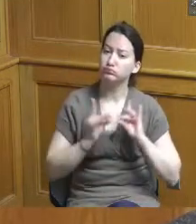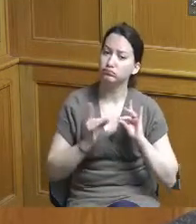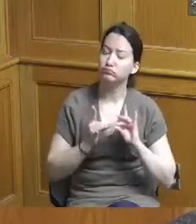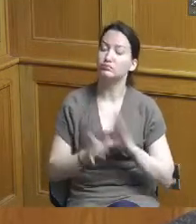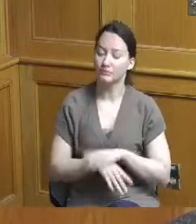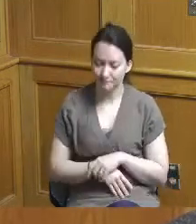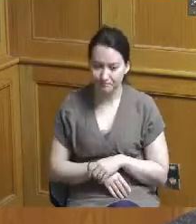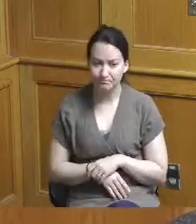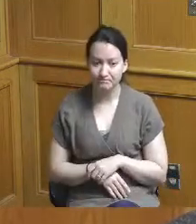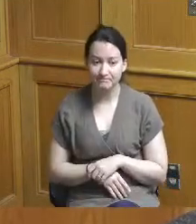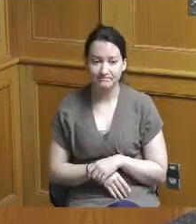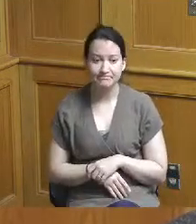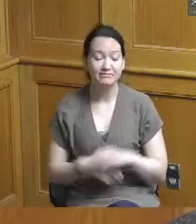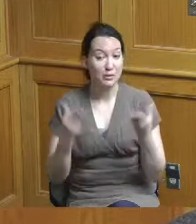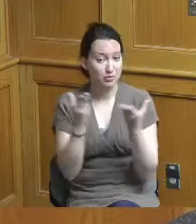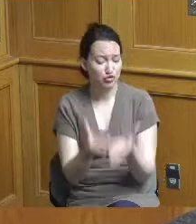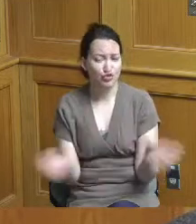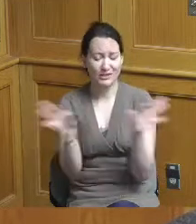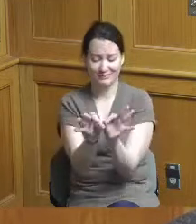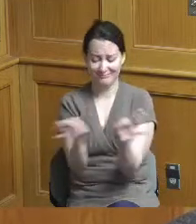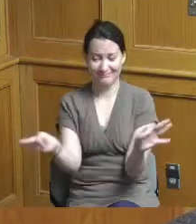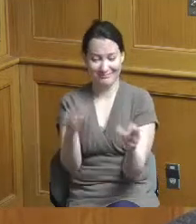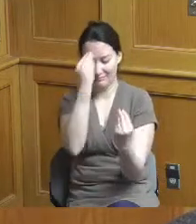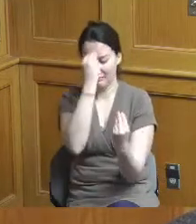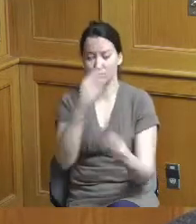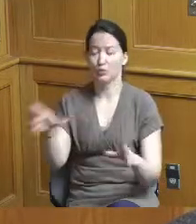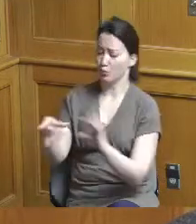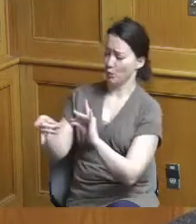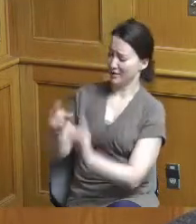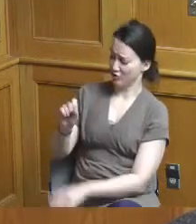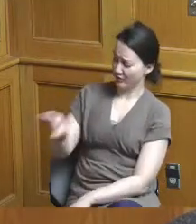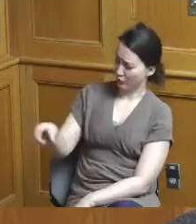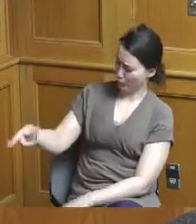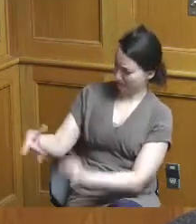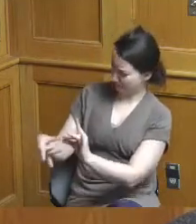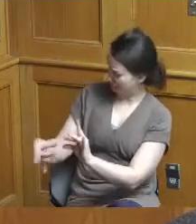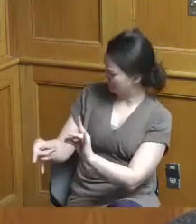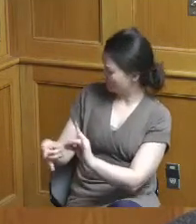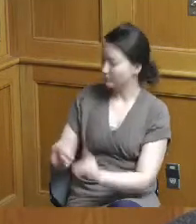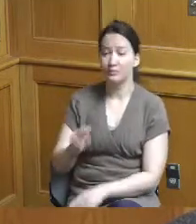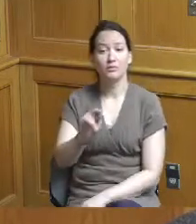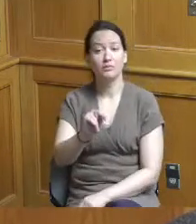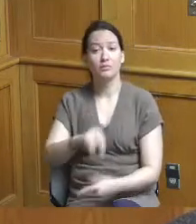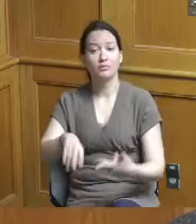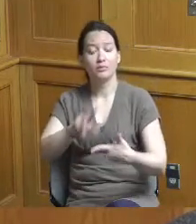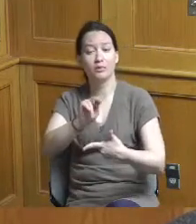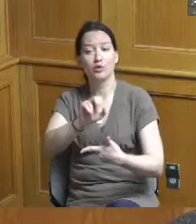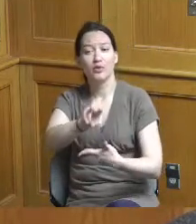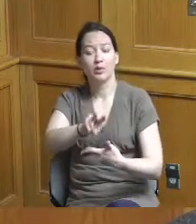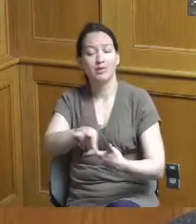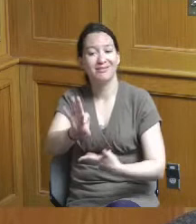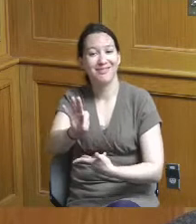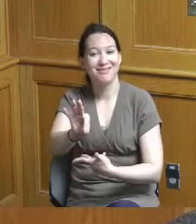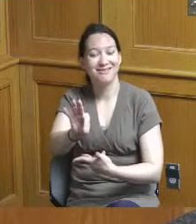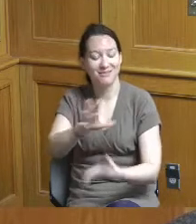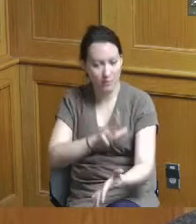just let me make some general statements as you talked about Jeff the November 9th update on